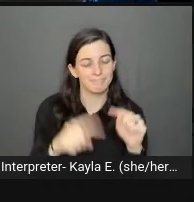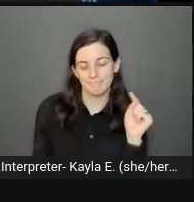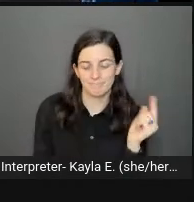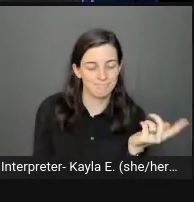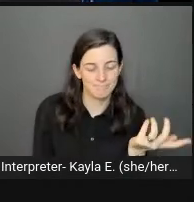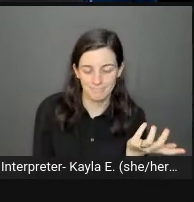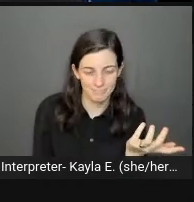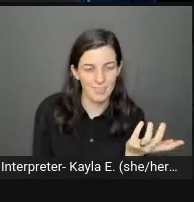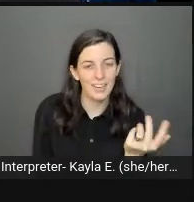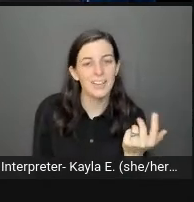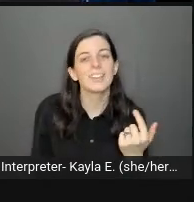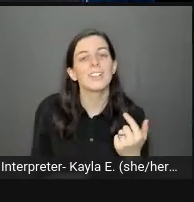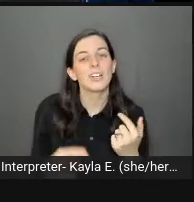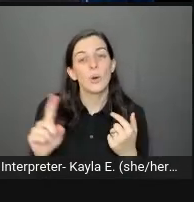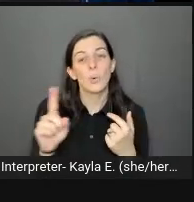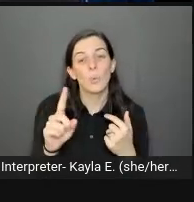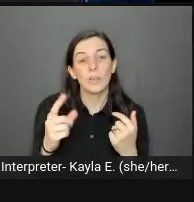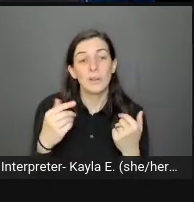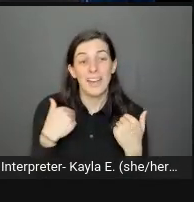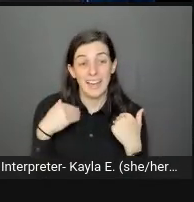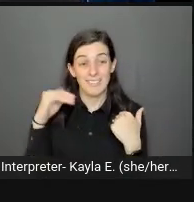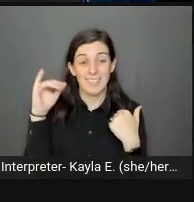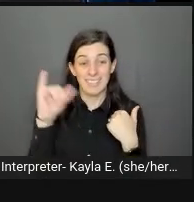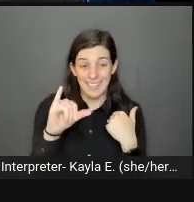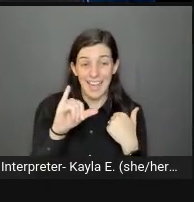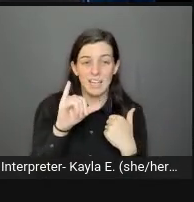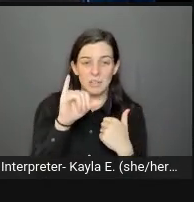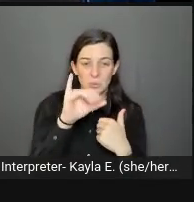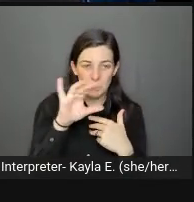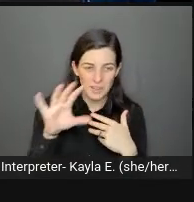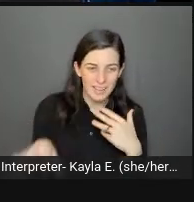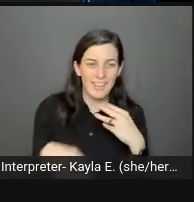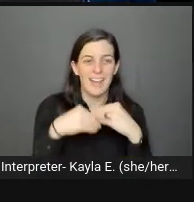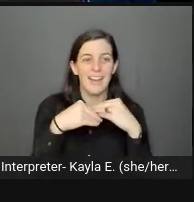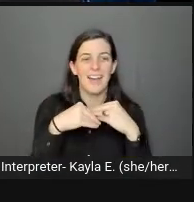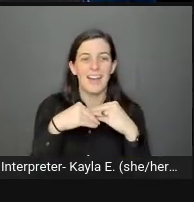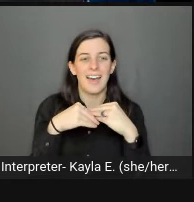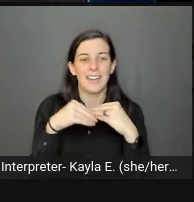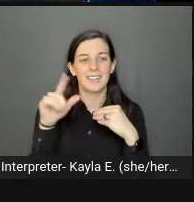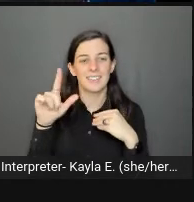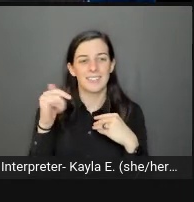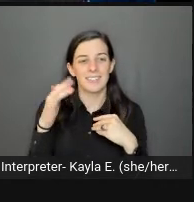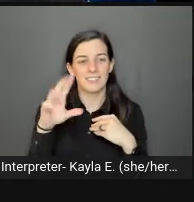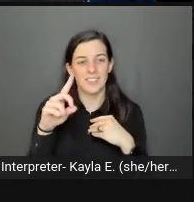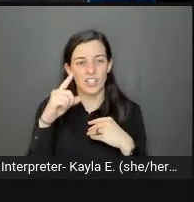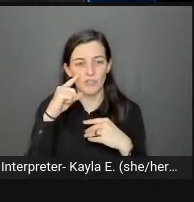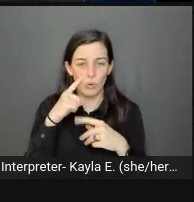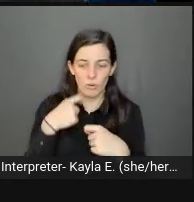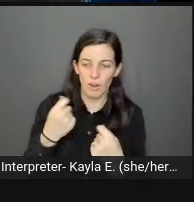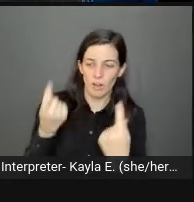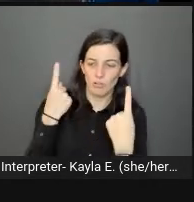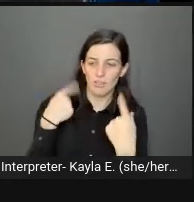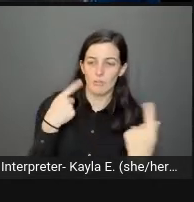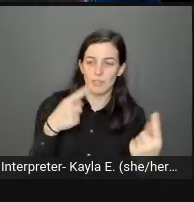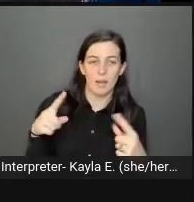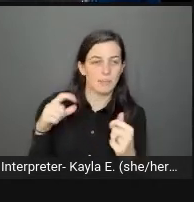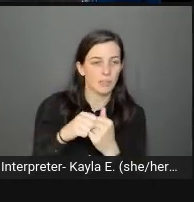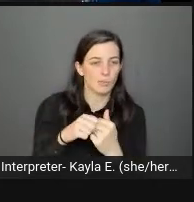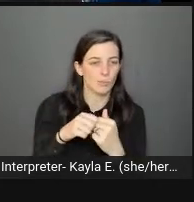Whenever you've got a radio button group, you need to use fieldset and legend to help everyone understand what's going on.